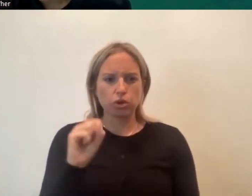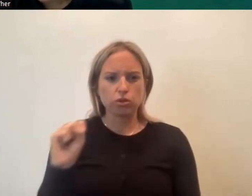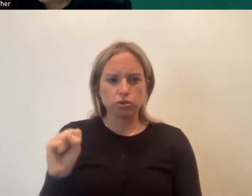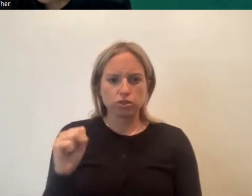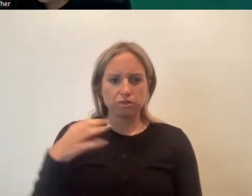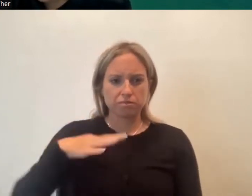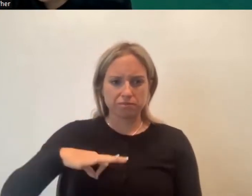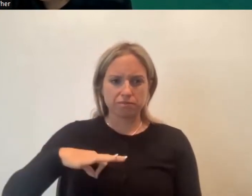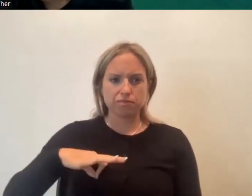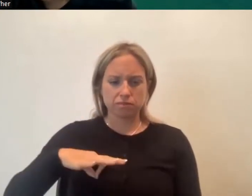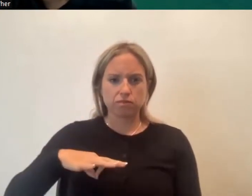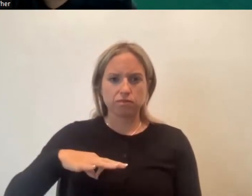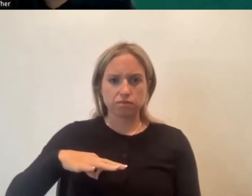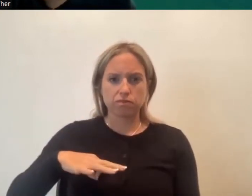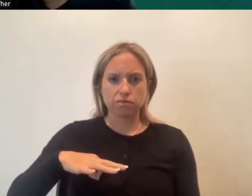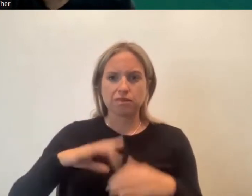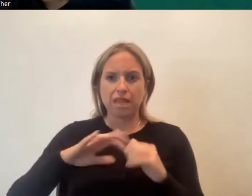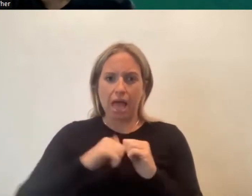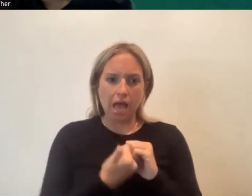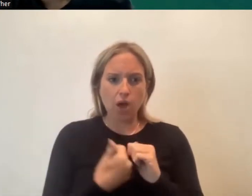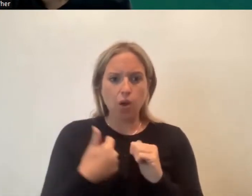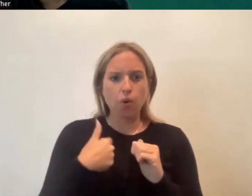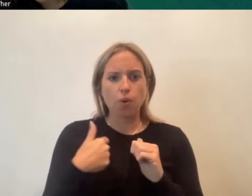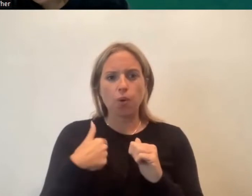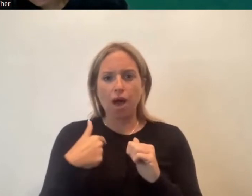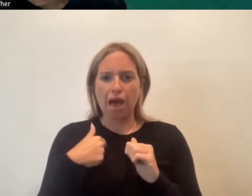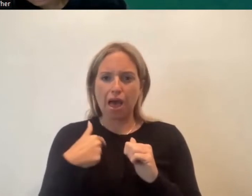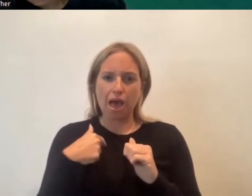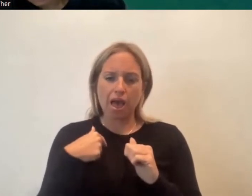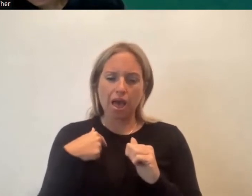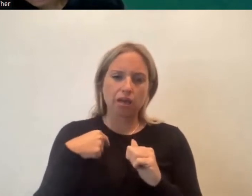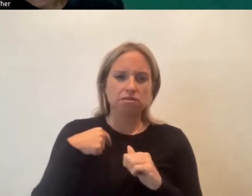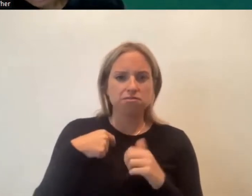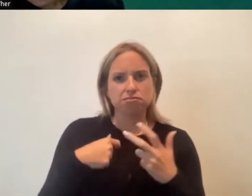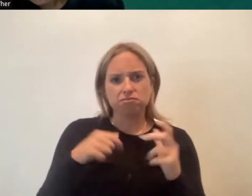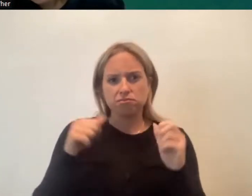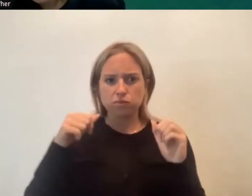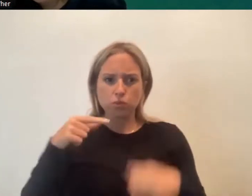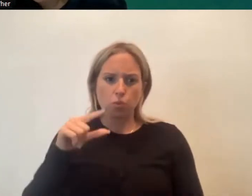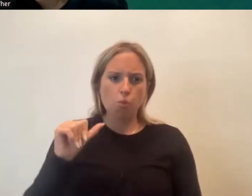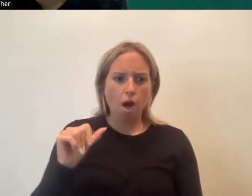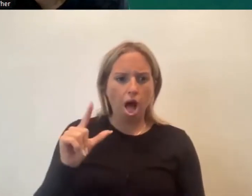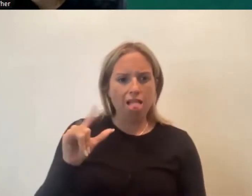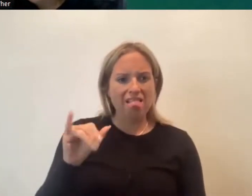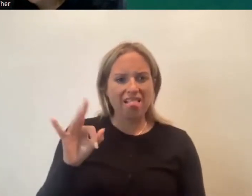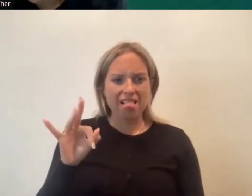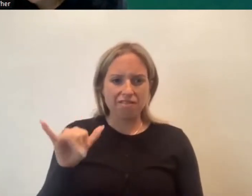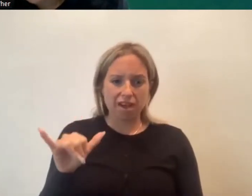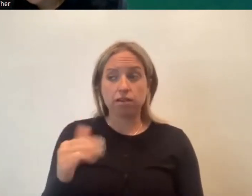How do I qualify? Mike: Well, if you're talking about SSDI, remember